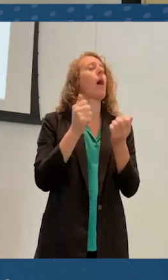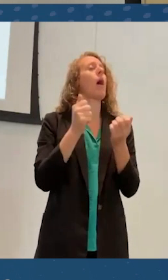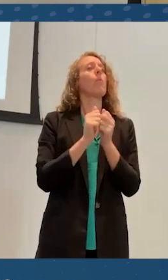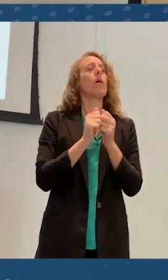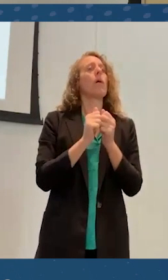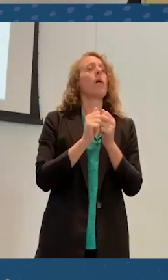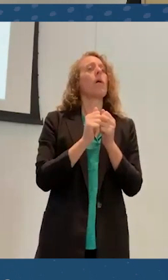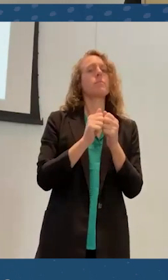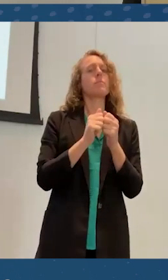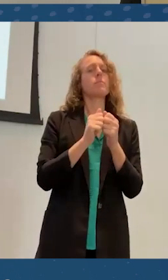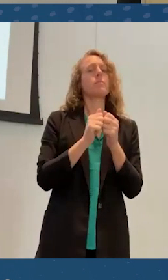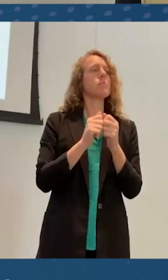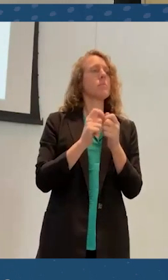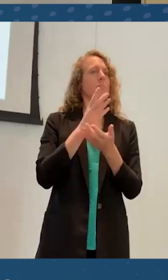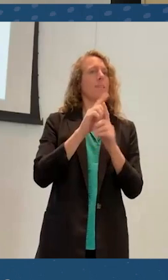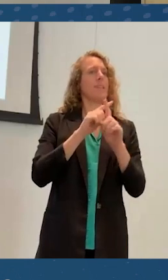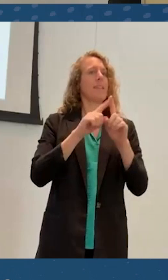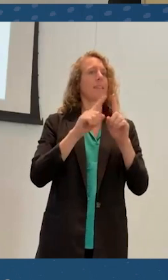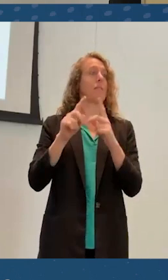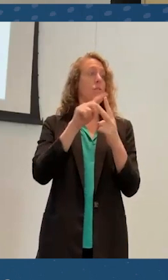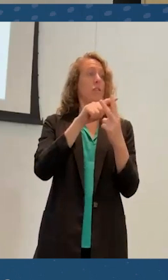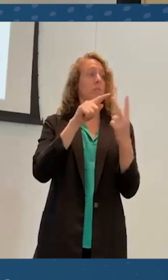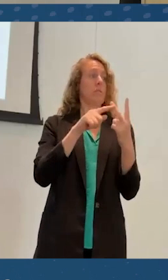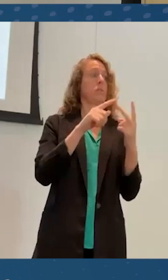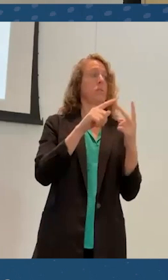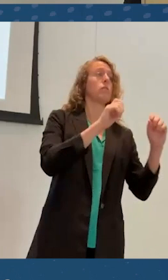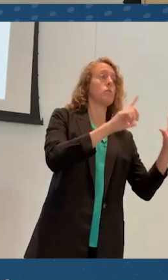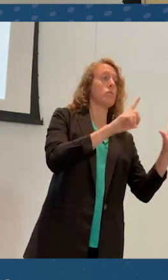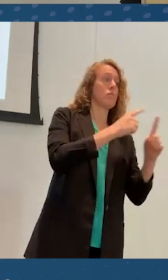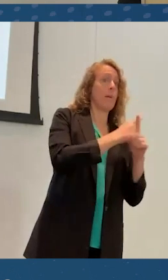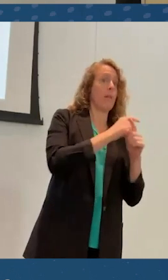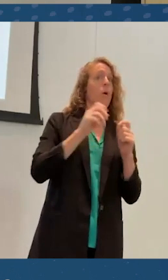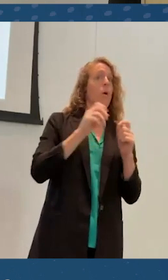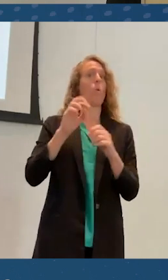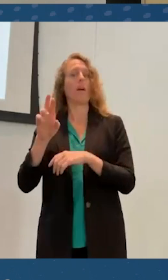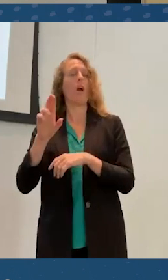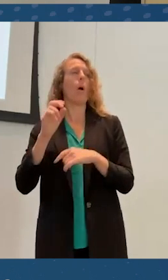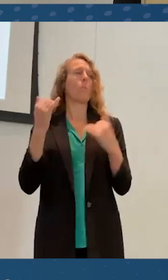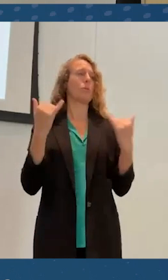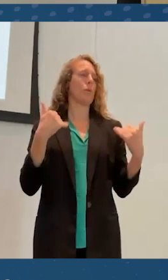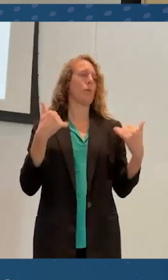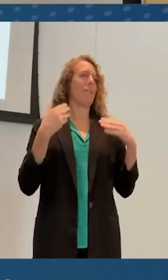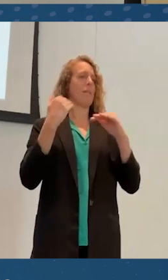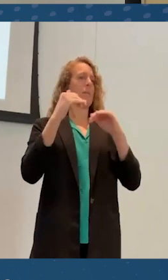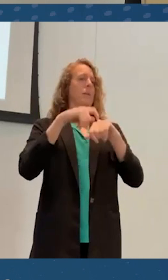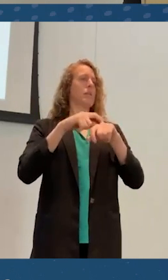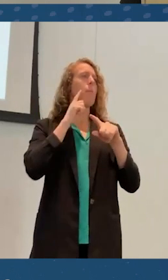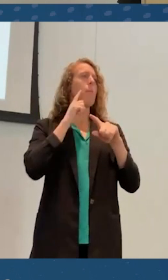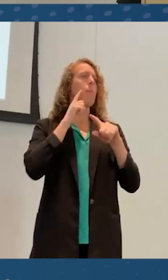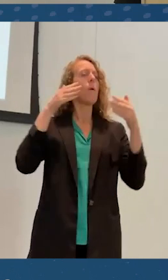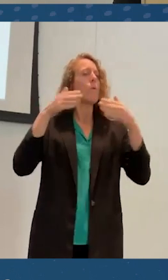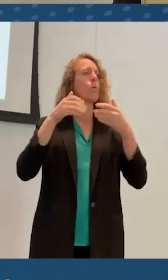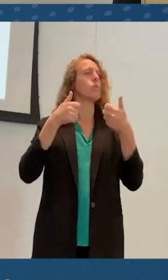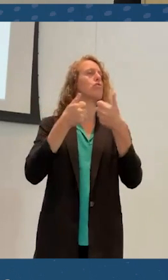that both mediums have in common. But in the limited time I have today, I'll be focusing on the challenges that are unique to XR.